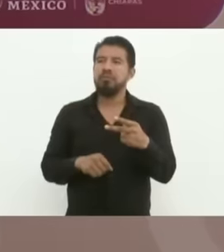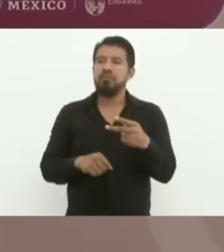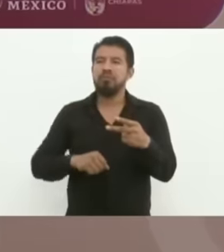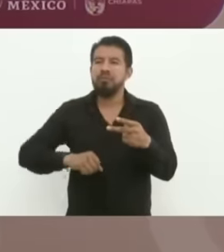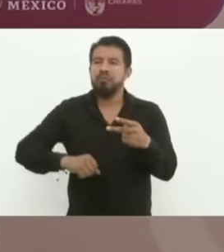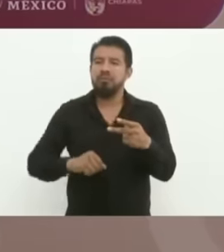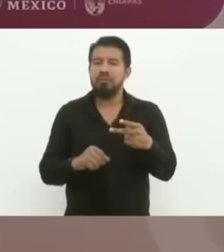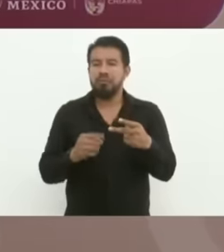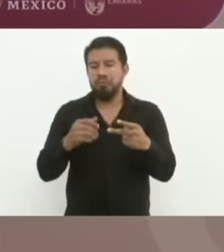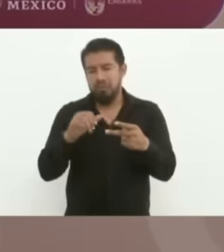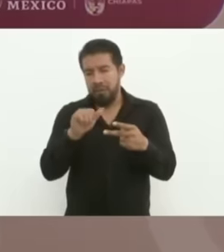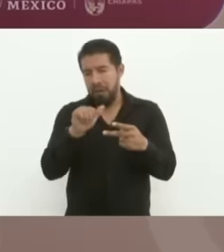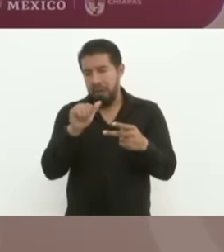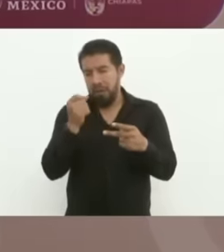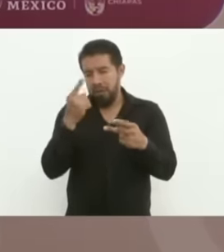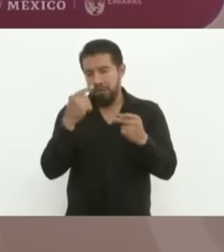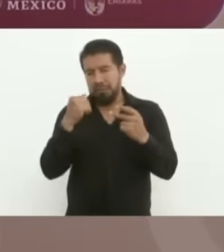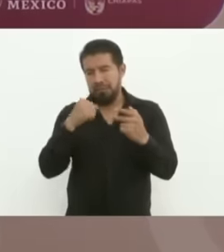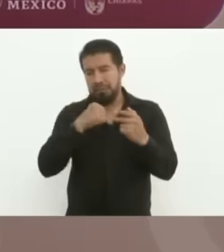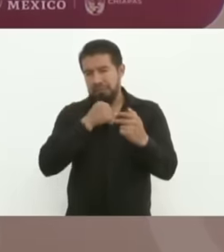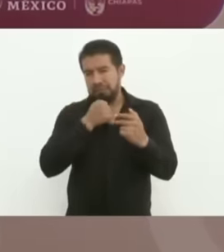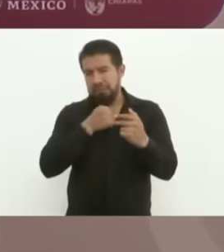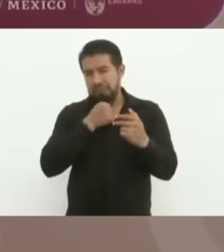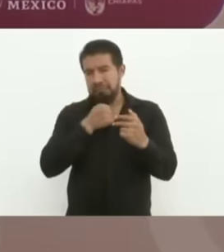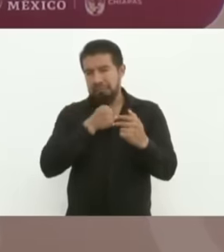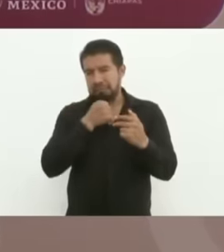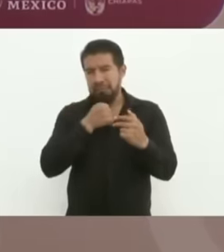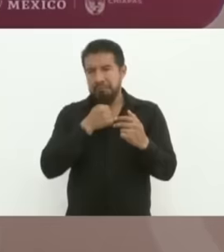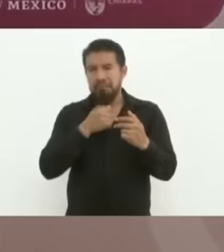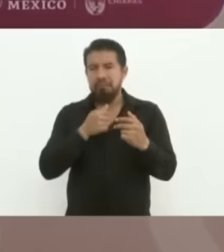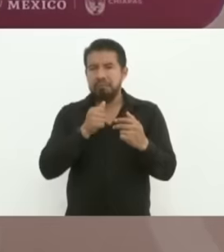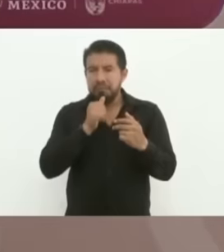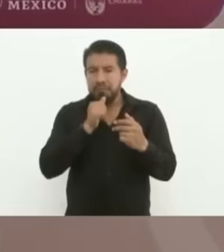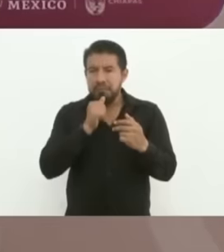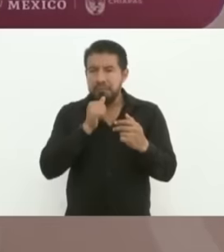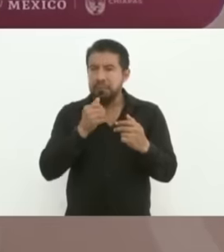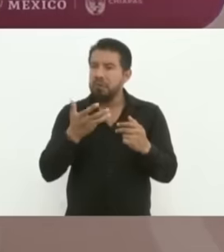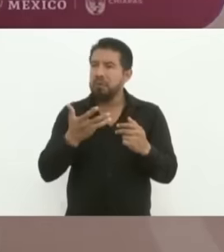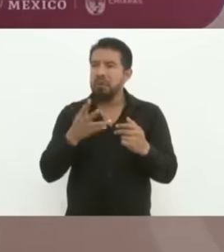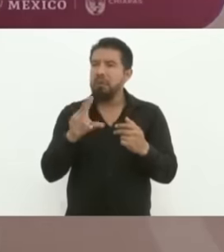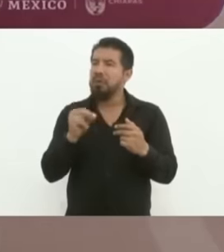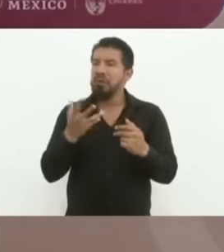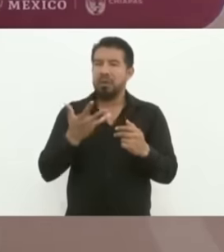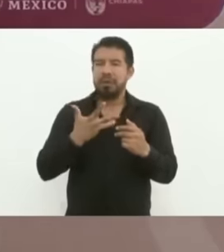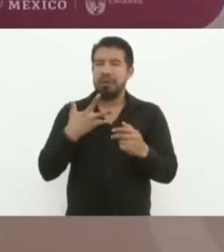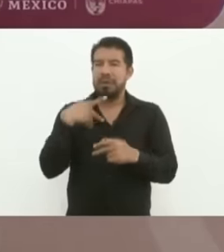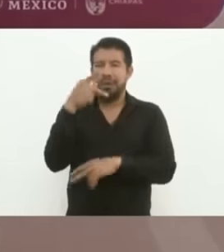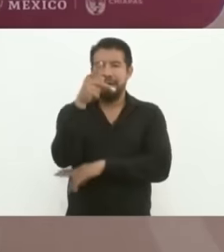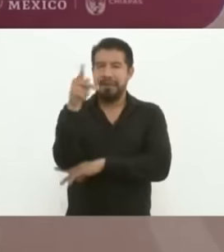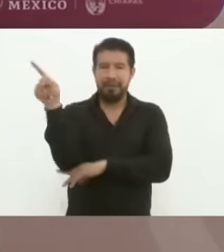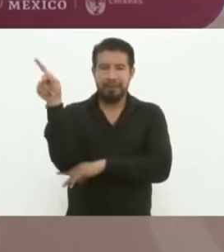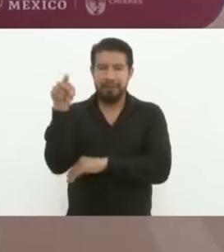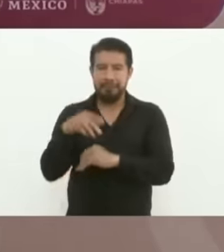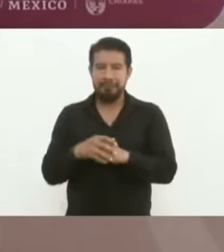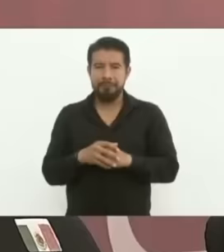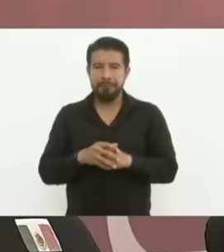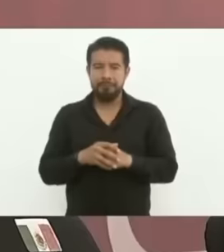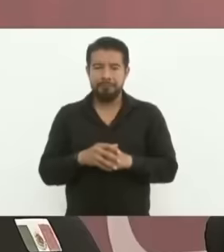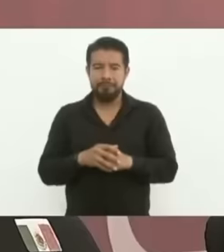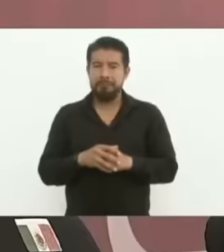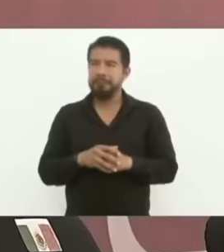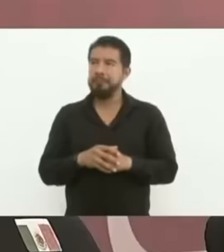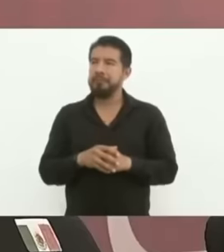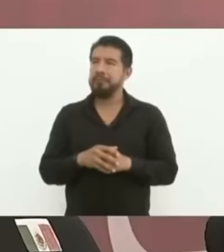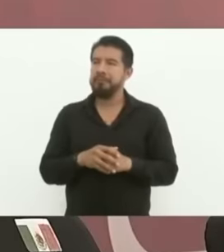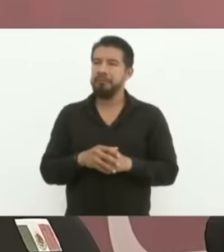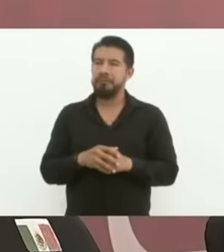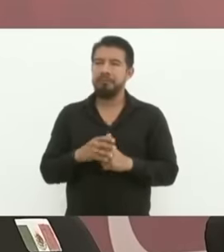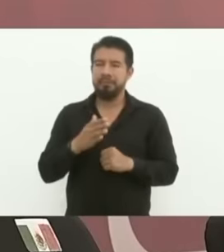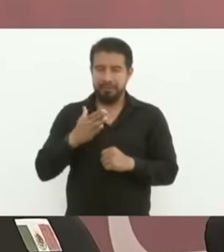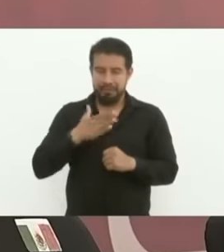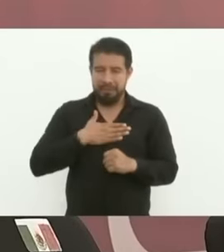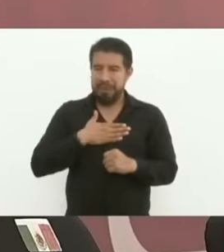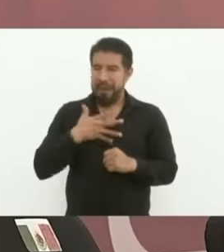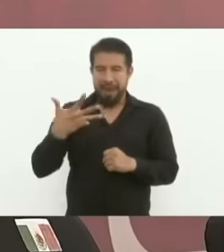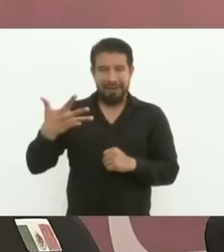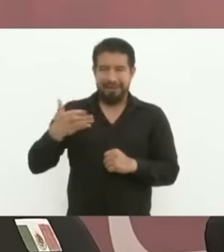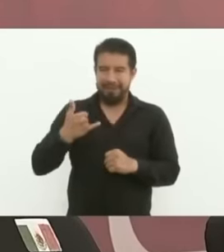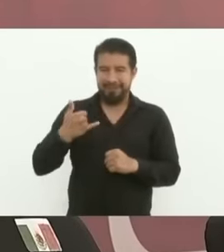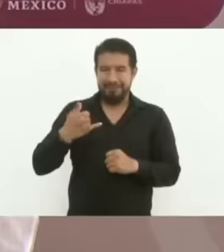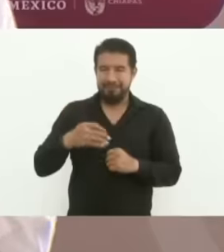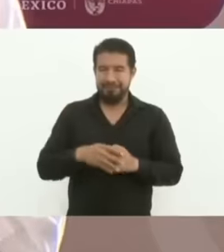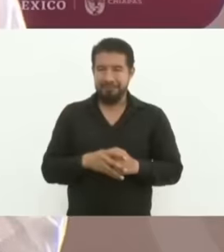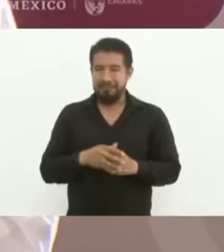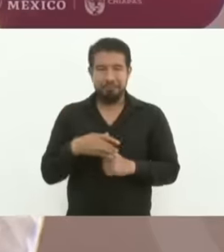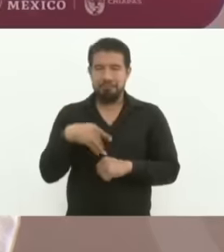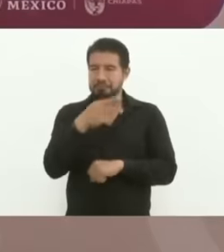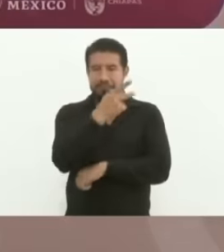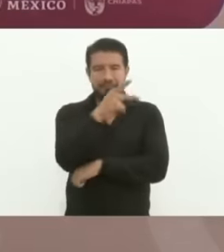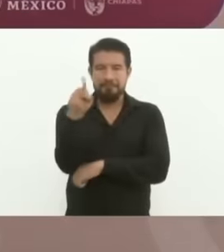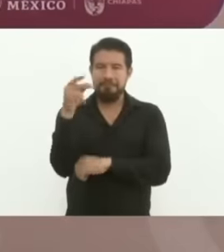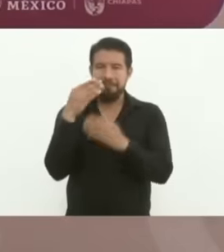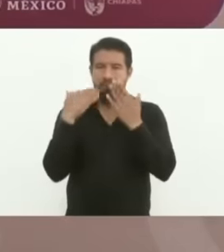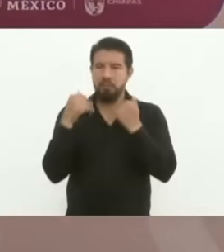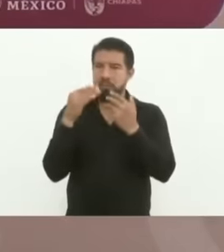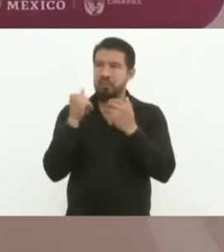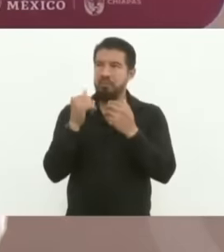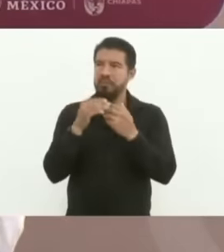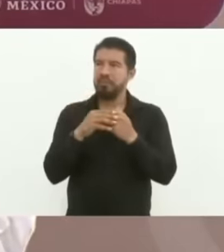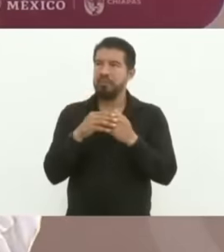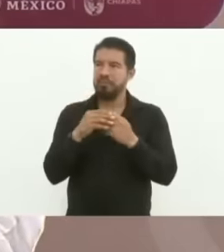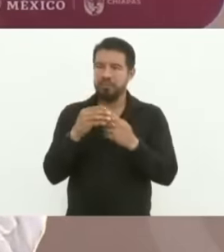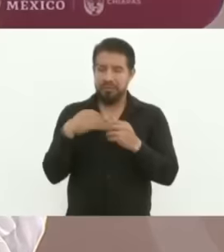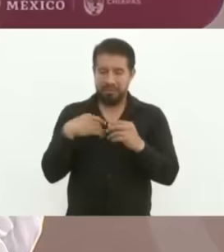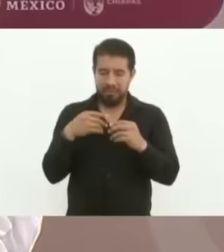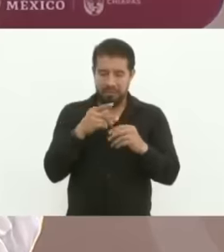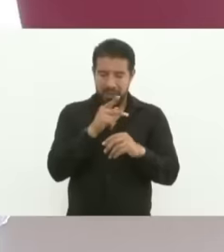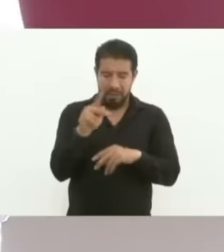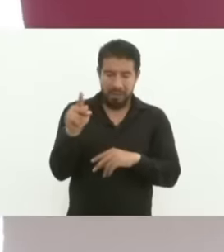older ones, well, they didn't go through kindergarten, this one like the one I'm talking to you about. This was the one. No, primary school